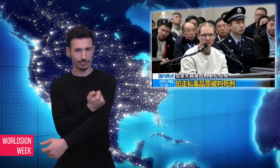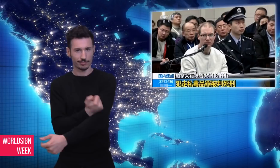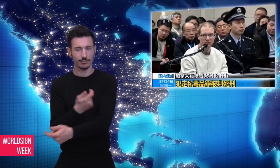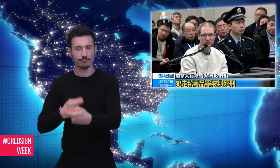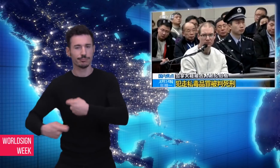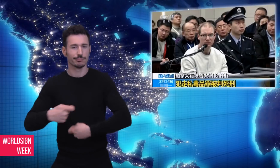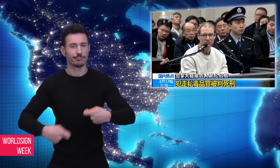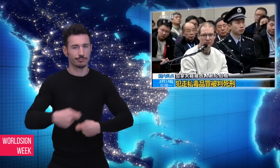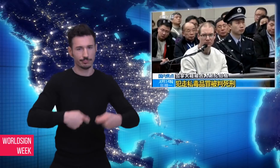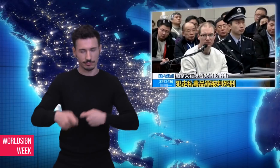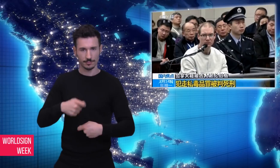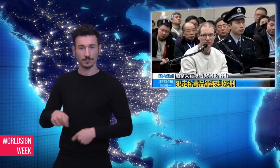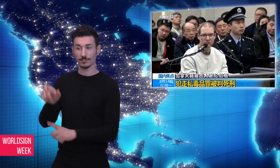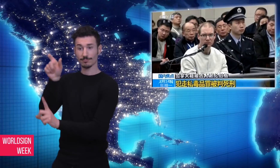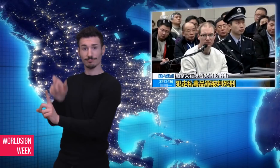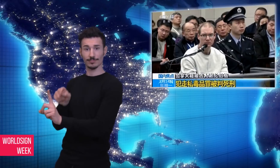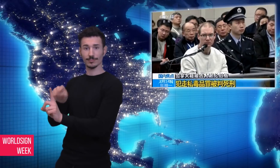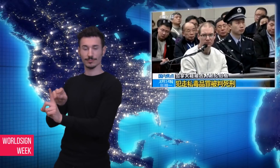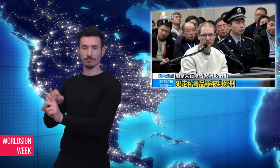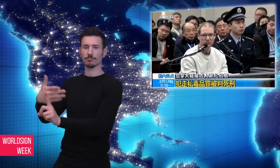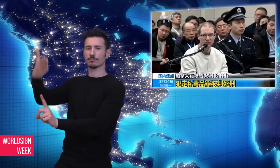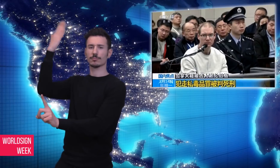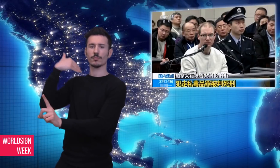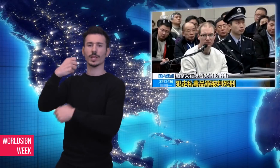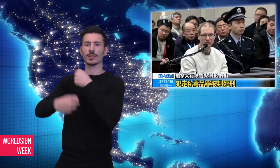to death on drug smuggling charges.